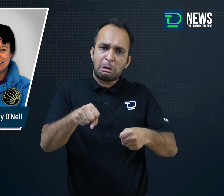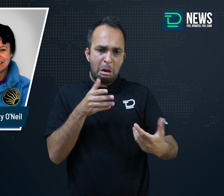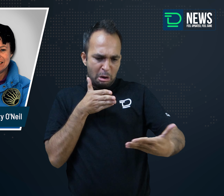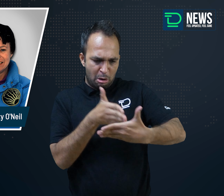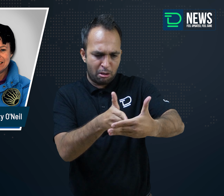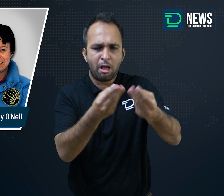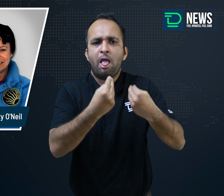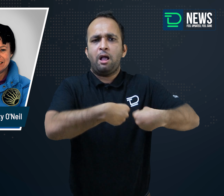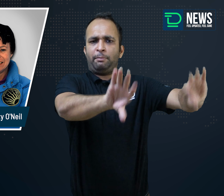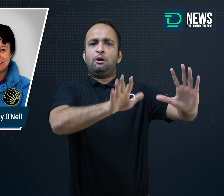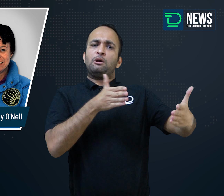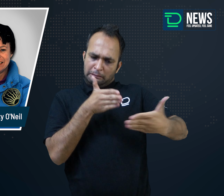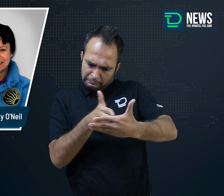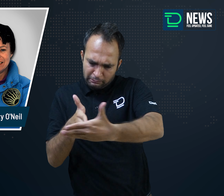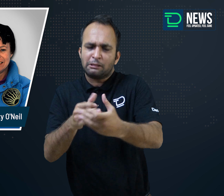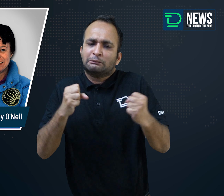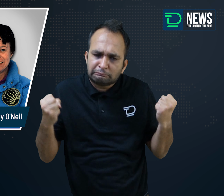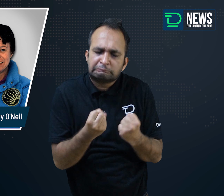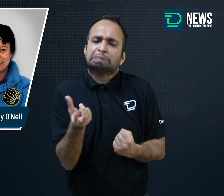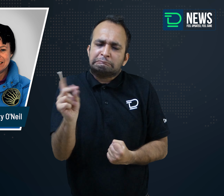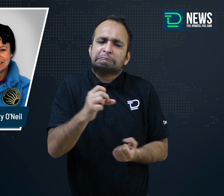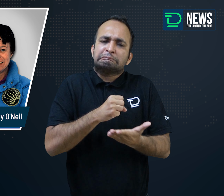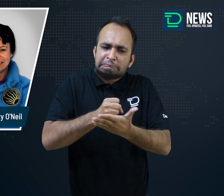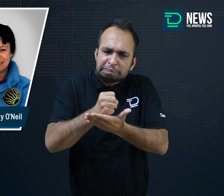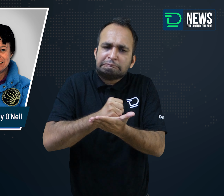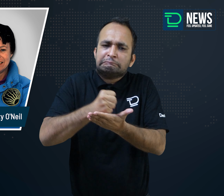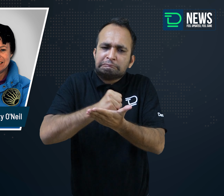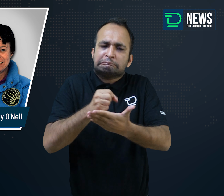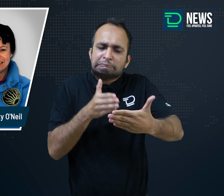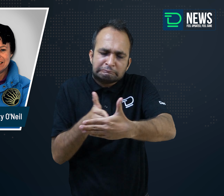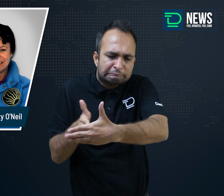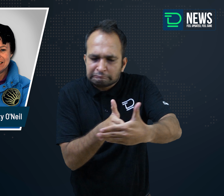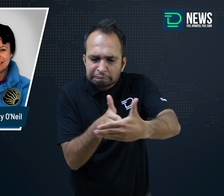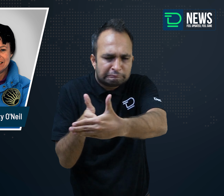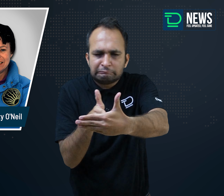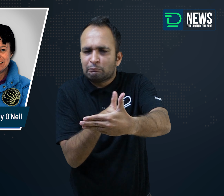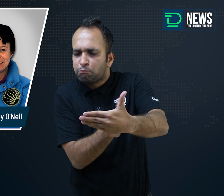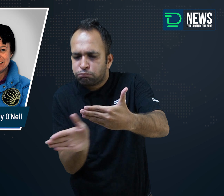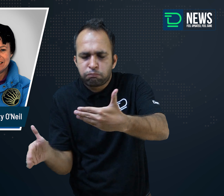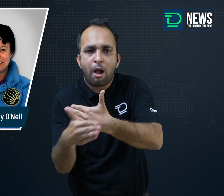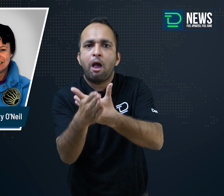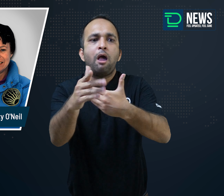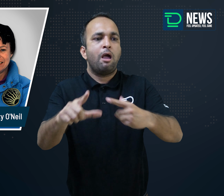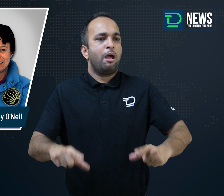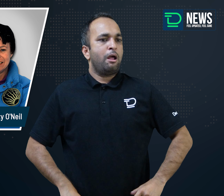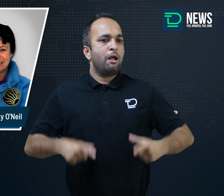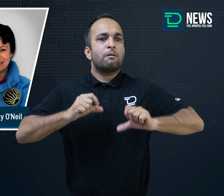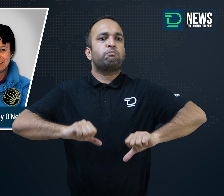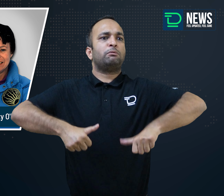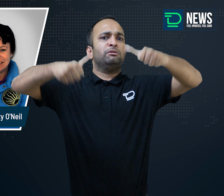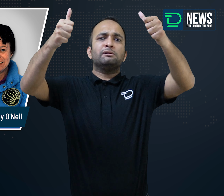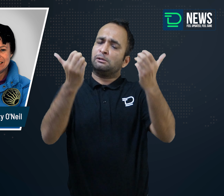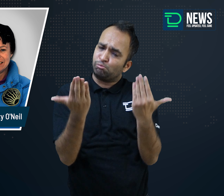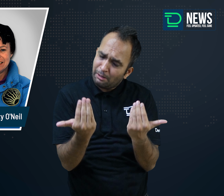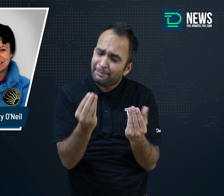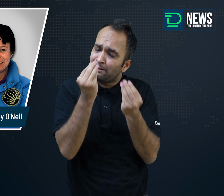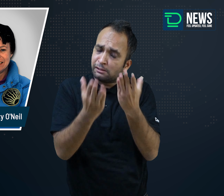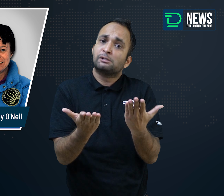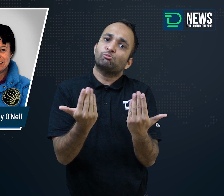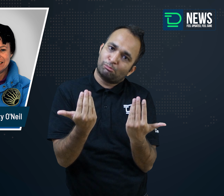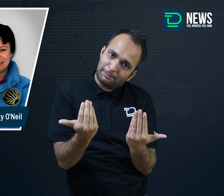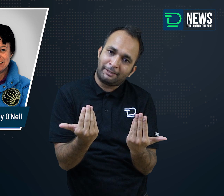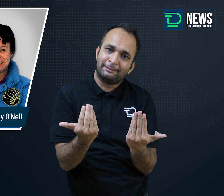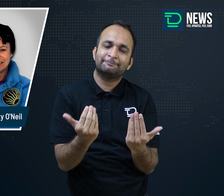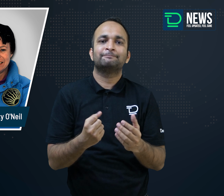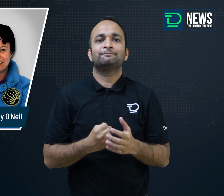We Deaf have to try, try, try until we succeed.